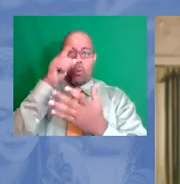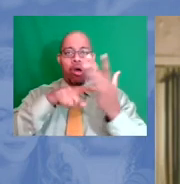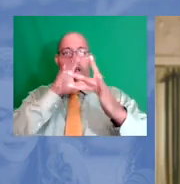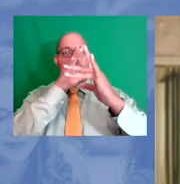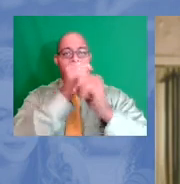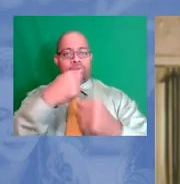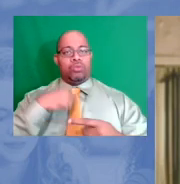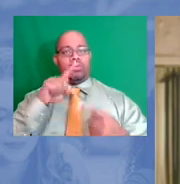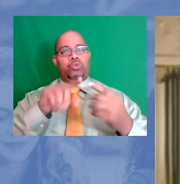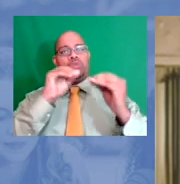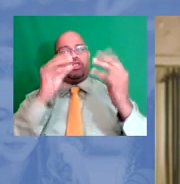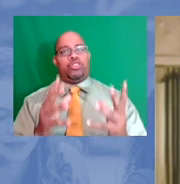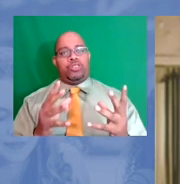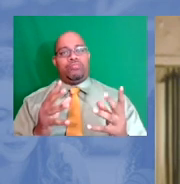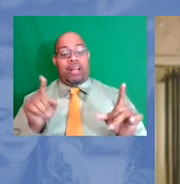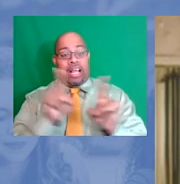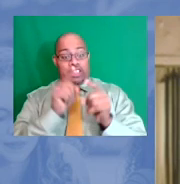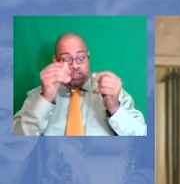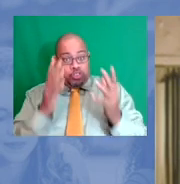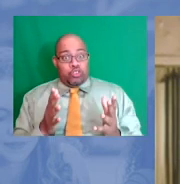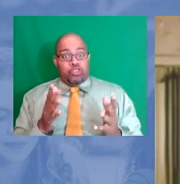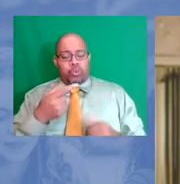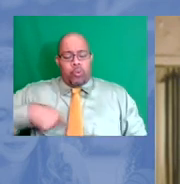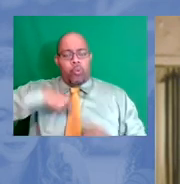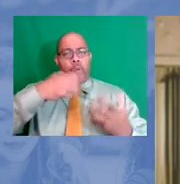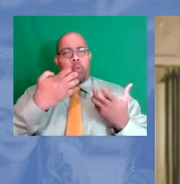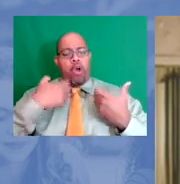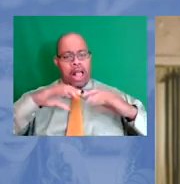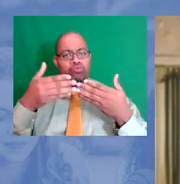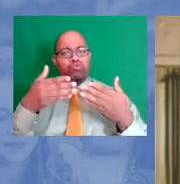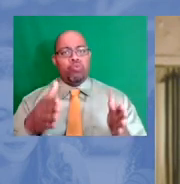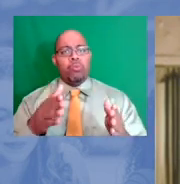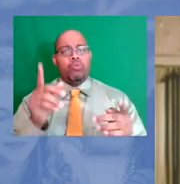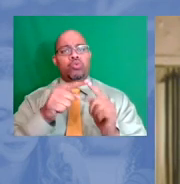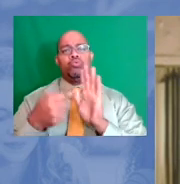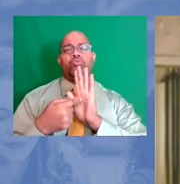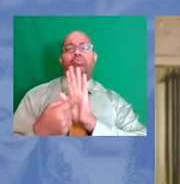AS EDUCATORS, WE WANT OUR CLASSROOMS TO REFLECT THE BEST OF OUR COUNTRY.